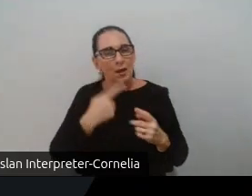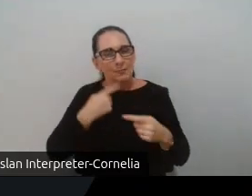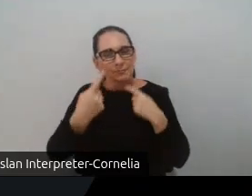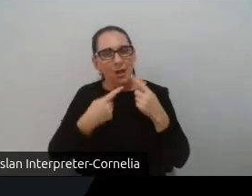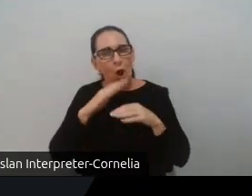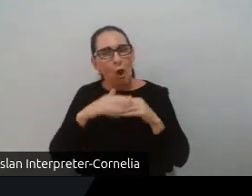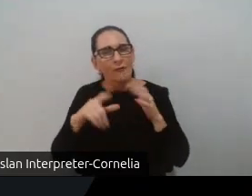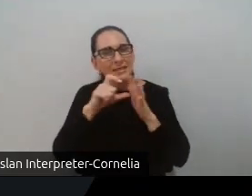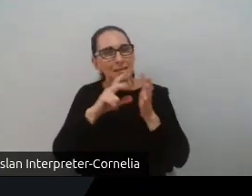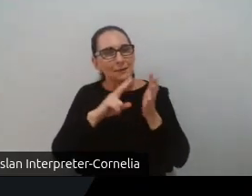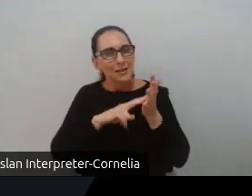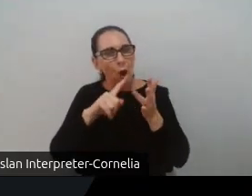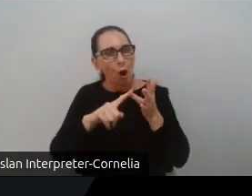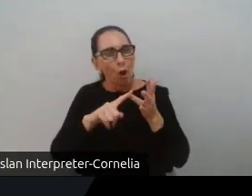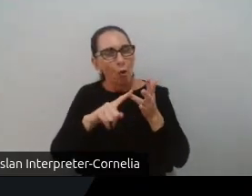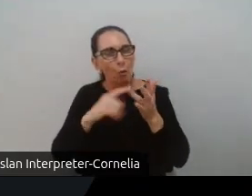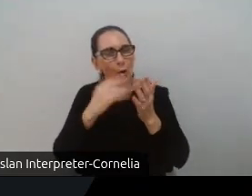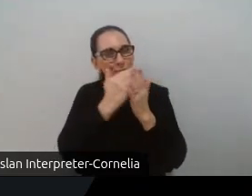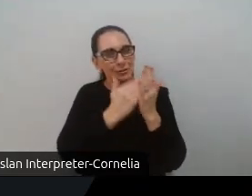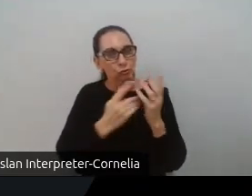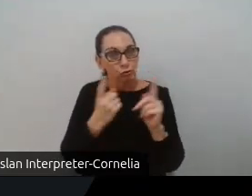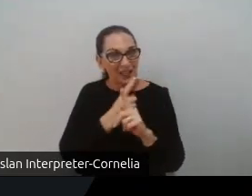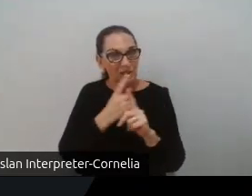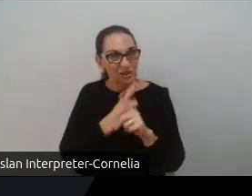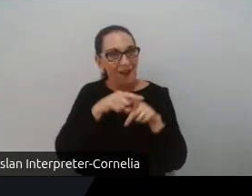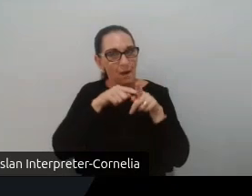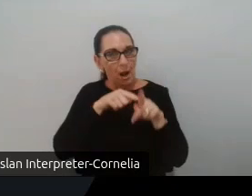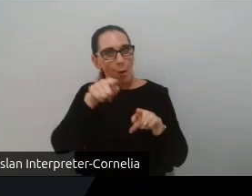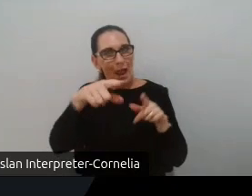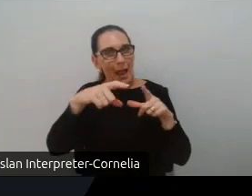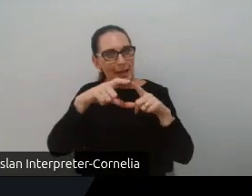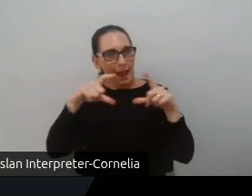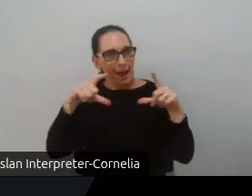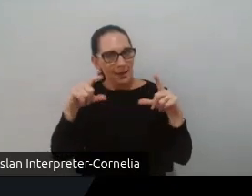with the cards today. And I was going to use them to tell one more story that we have. Can you go to